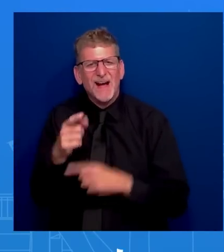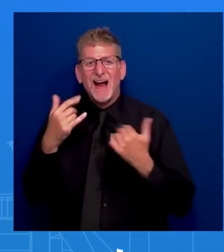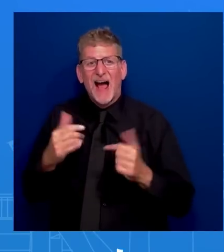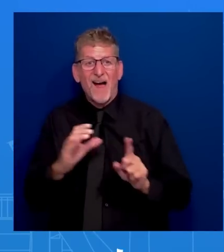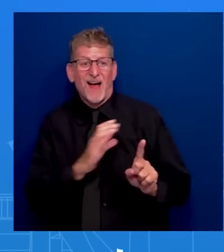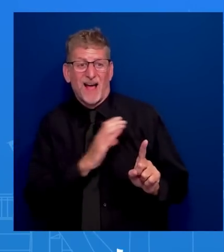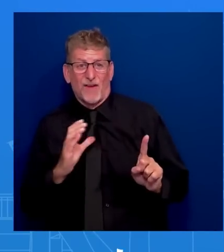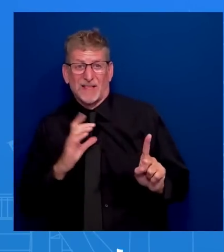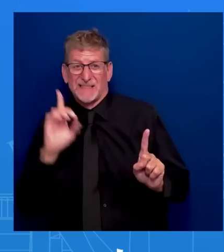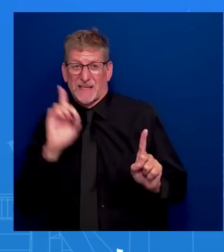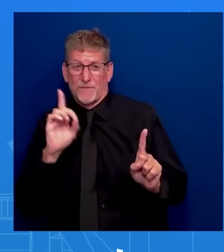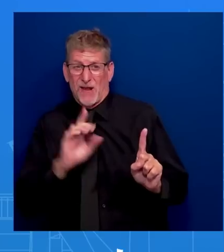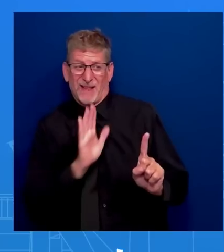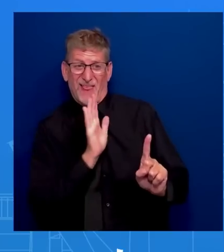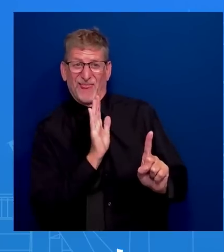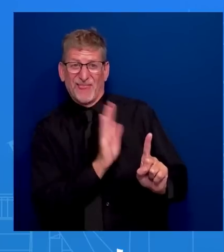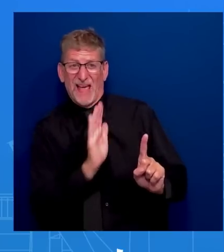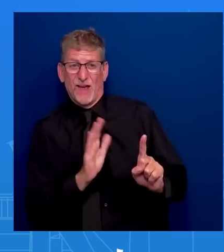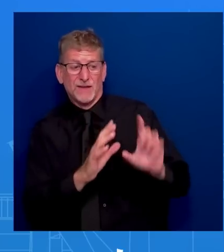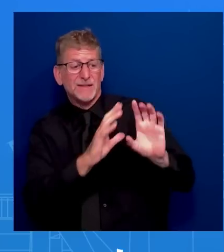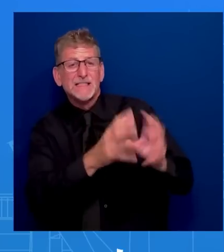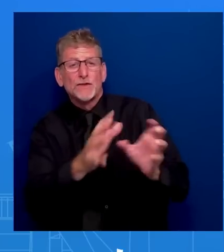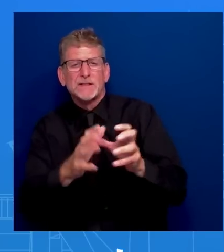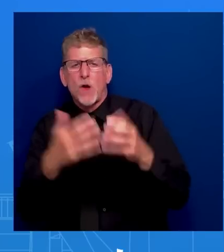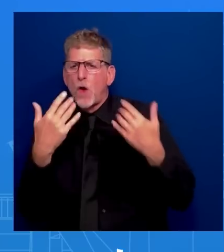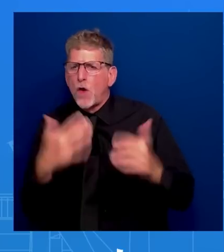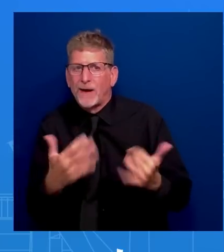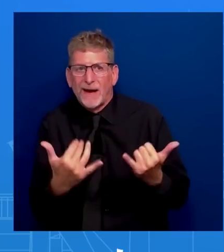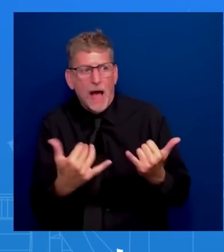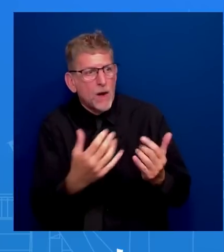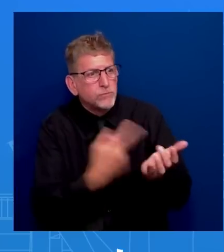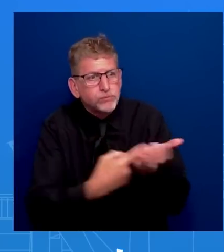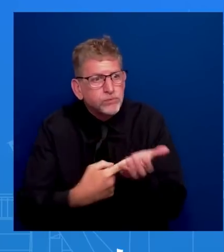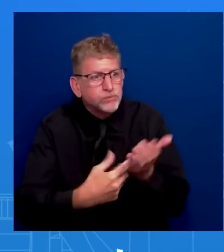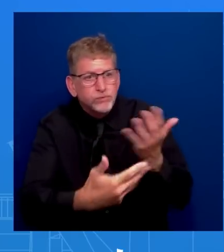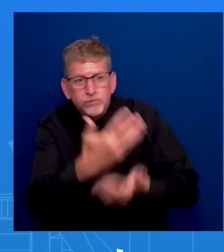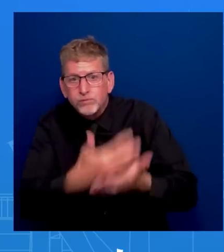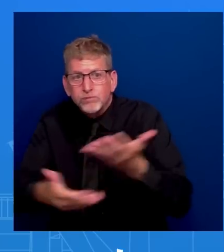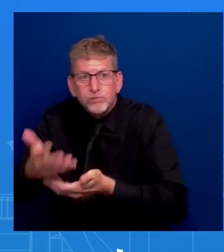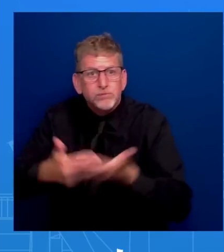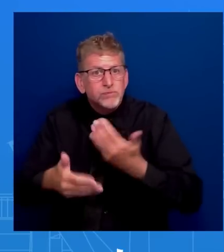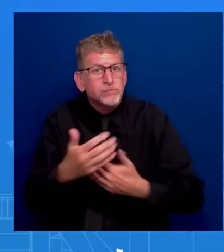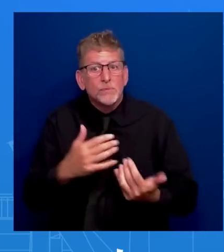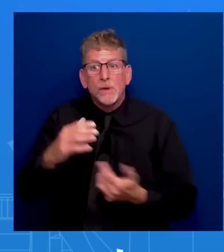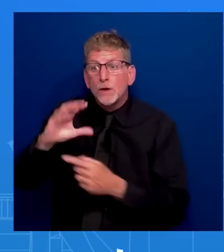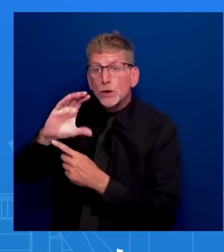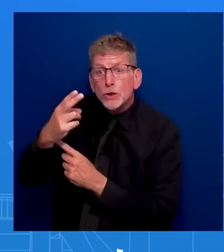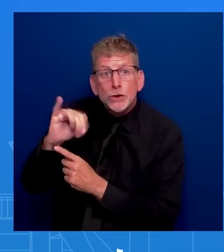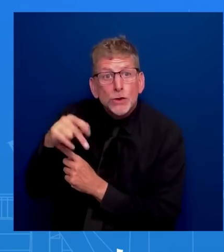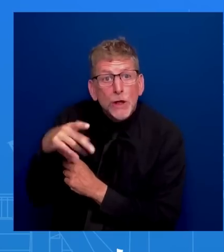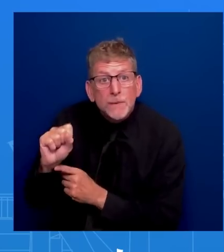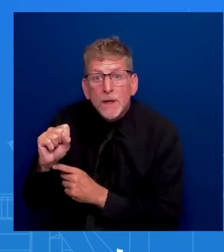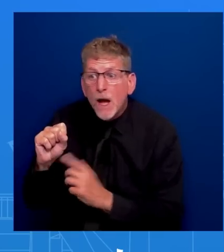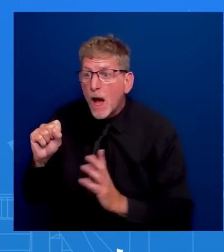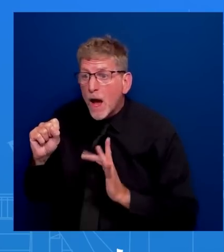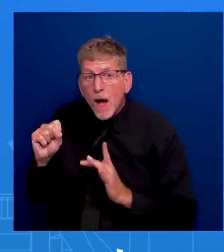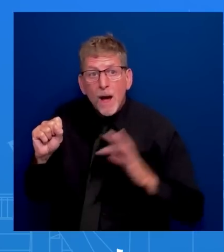CHIPS as well -- in their district and talking about how they were able to deliver. The Press: And does the President think he'll get a boost from this?